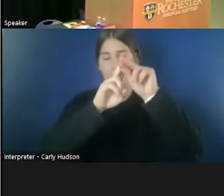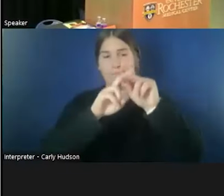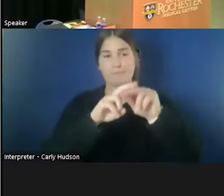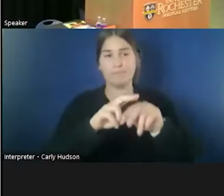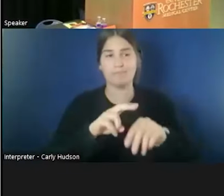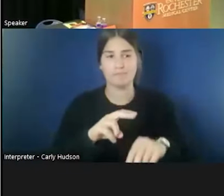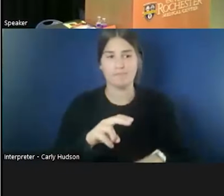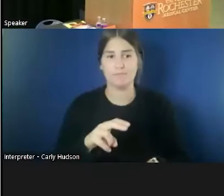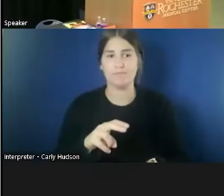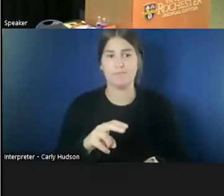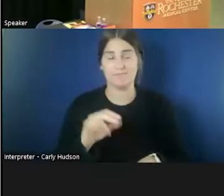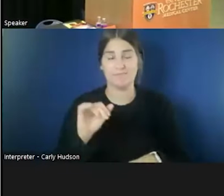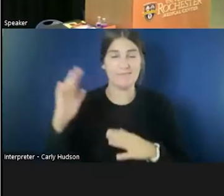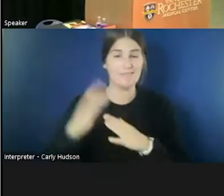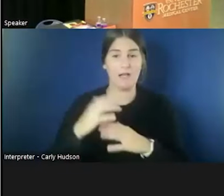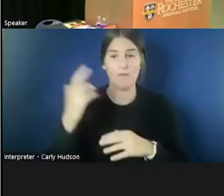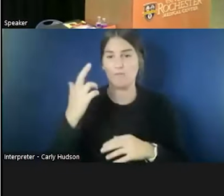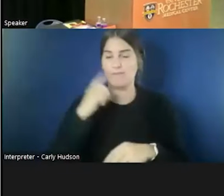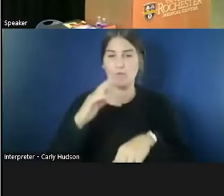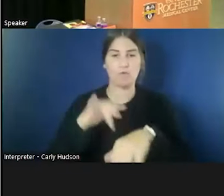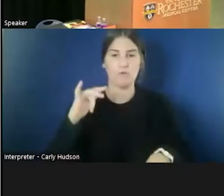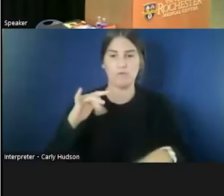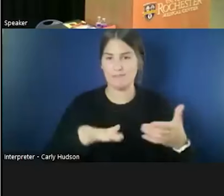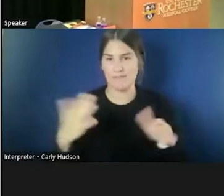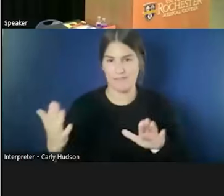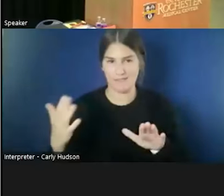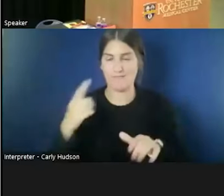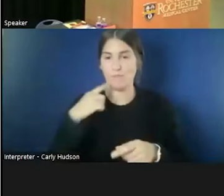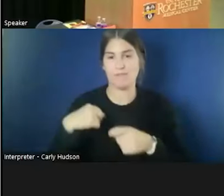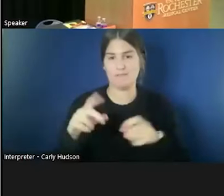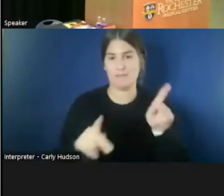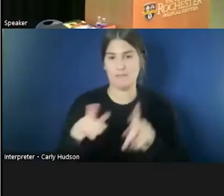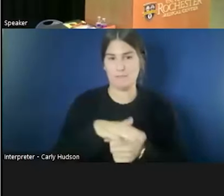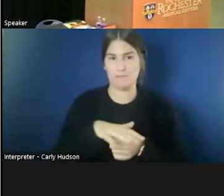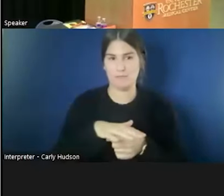of premature death for Latinos in the region they are also a leading cause of premature death for